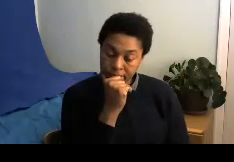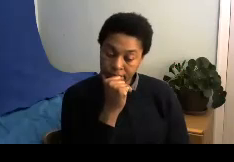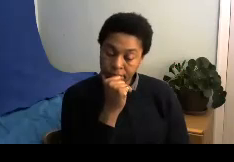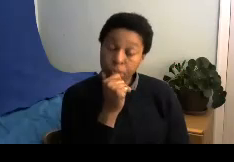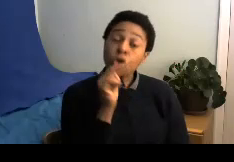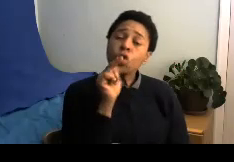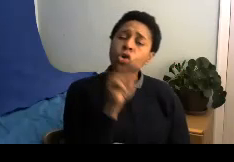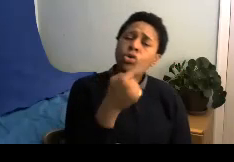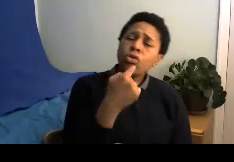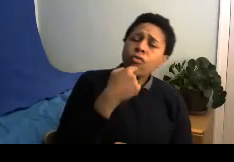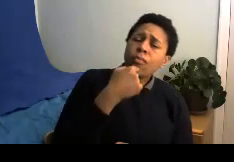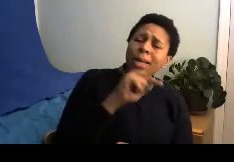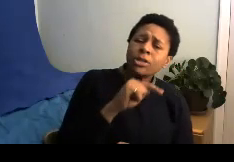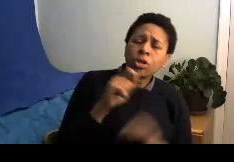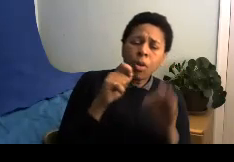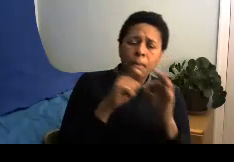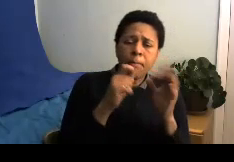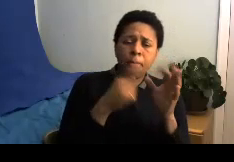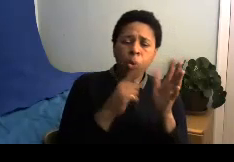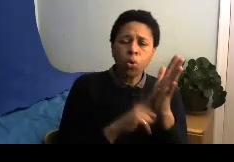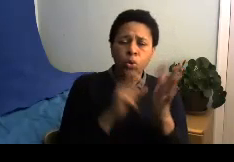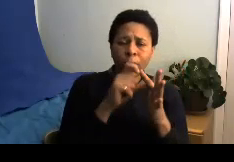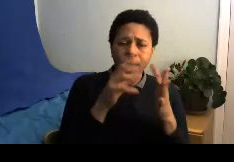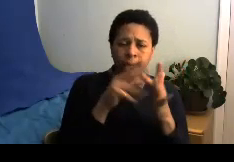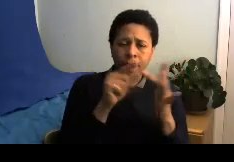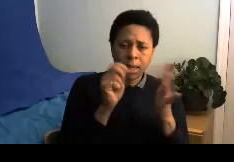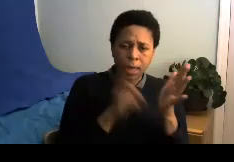mentioned, Baldwin and Winterson. And so Mark would